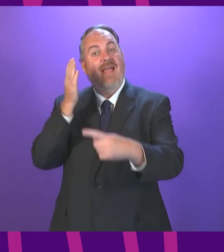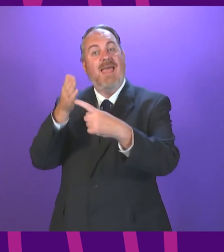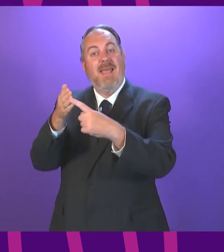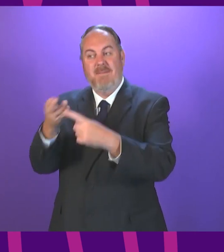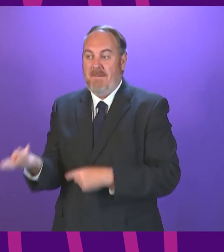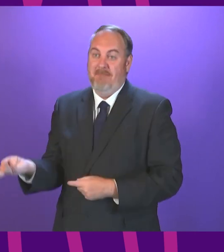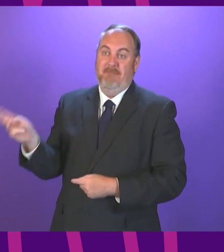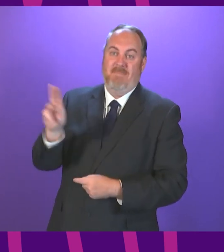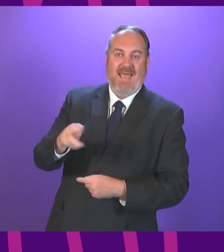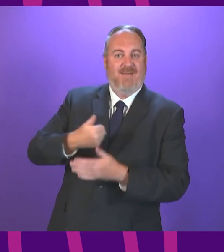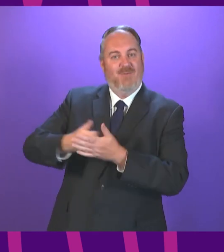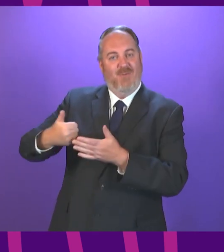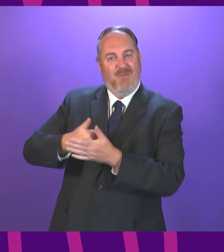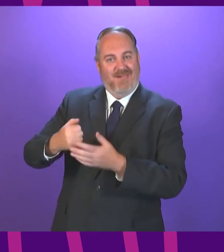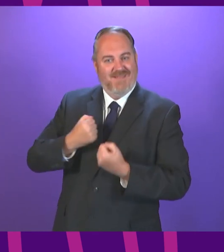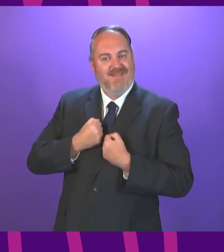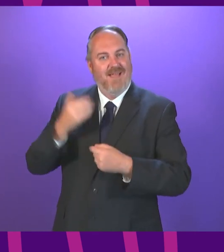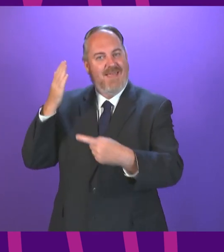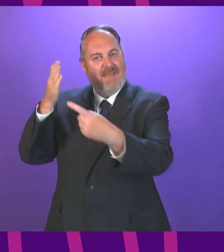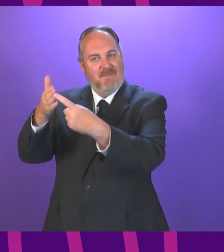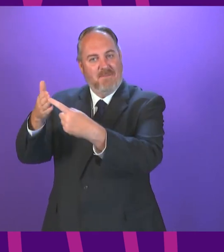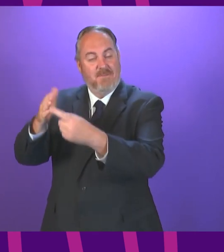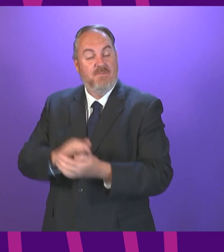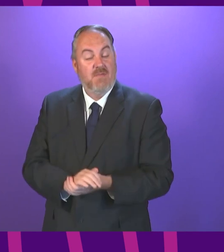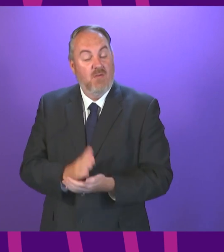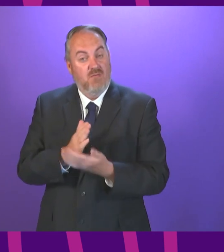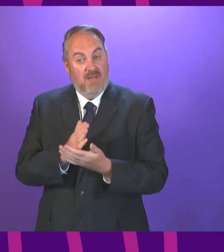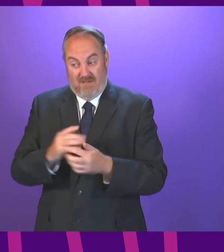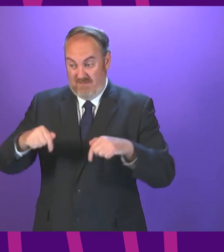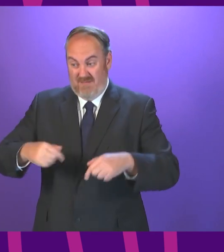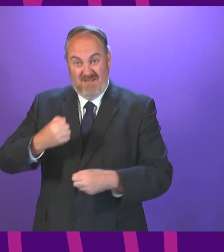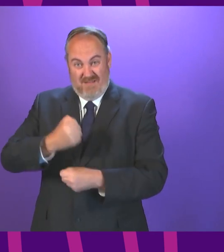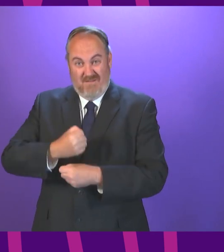As I said, in coming to today’s decisions, the Government has had to weigh up both positive